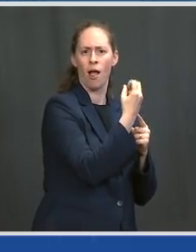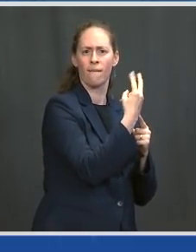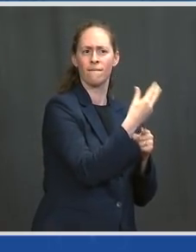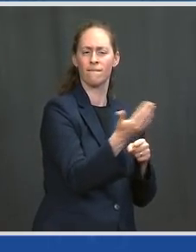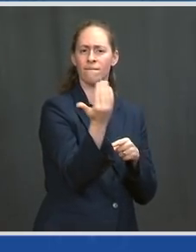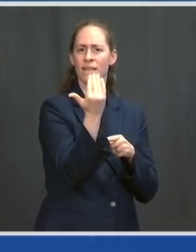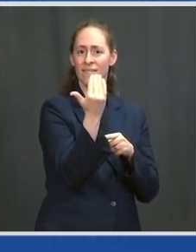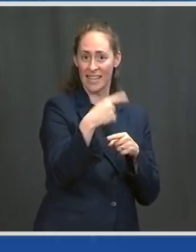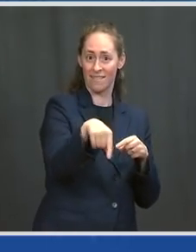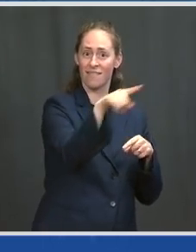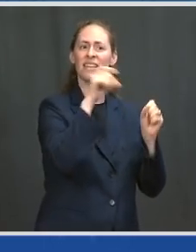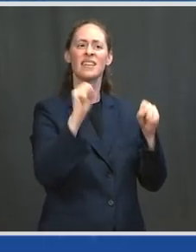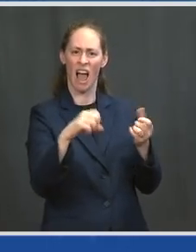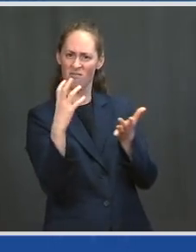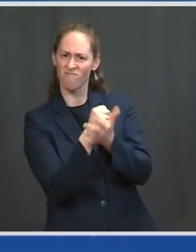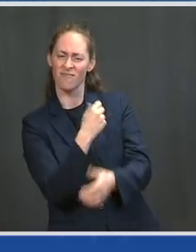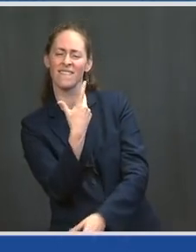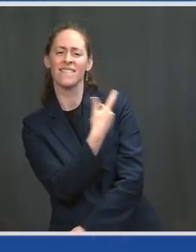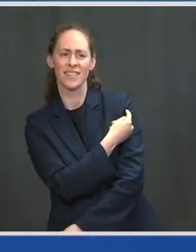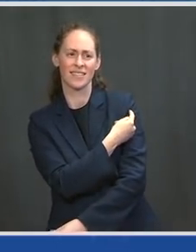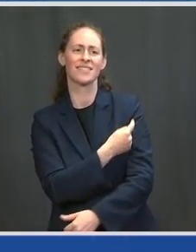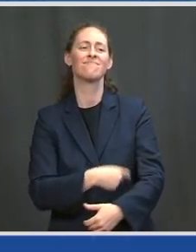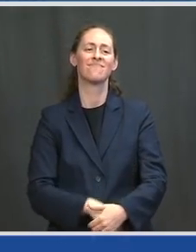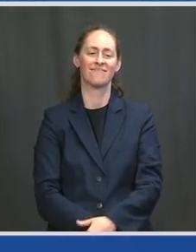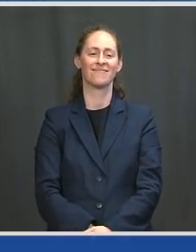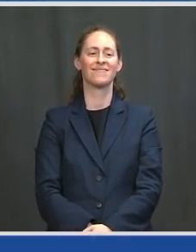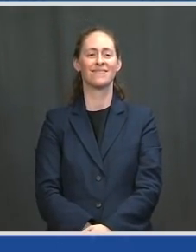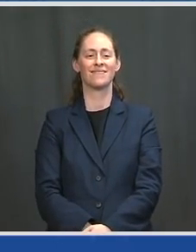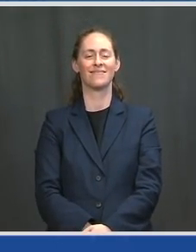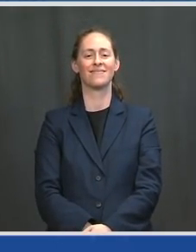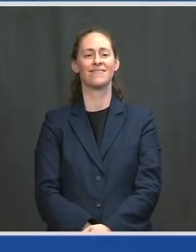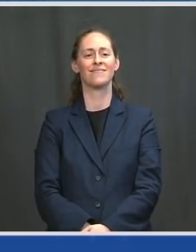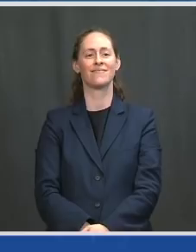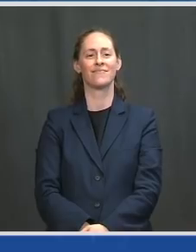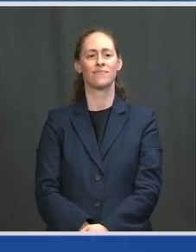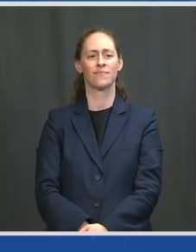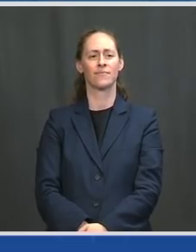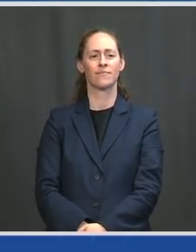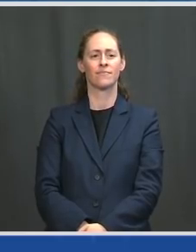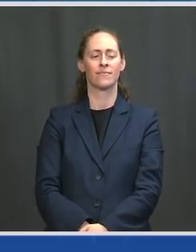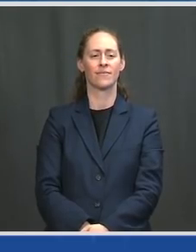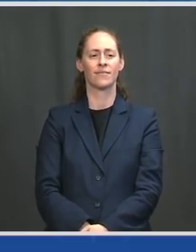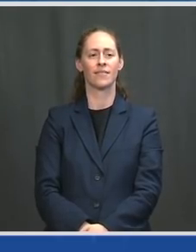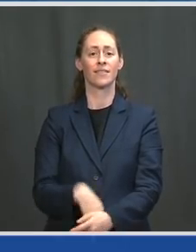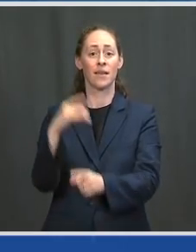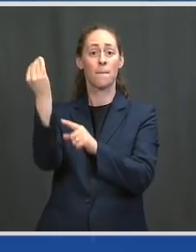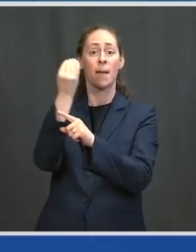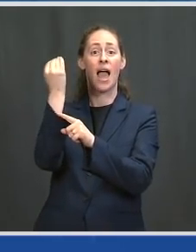the Food and Drug Administration -- the FDA -- authorized Pfizer vaccine for use in that age category: